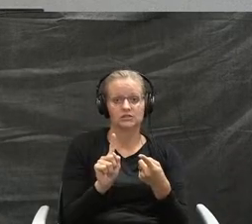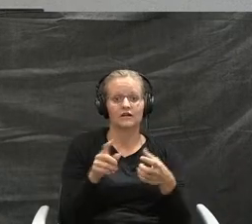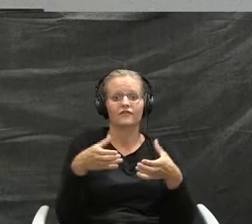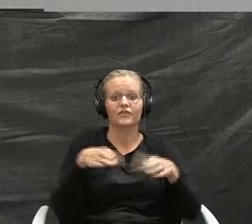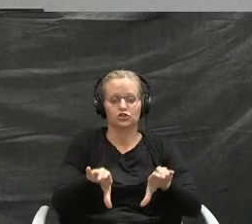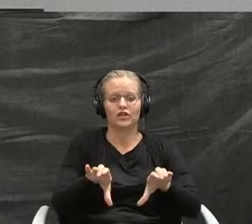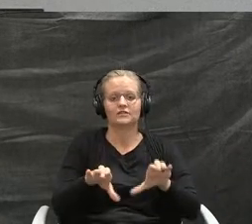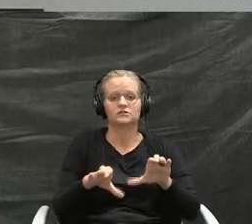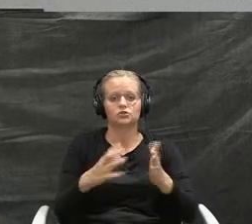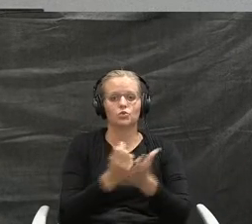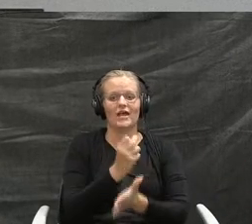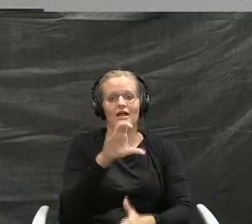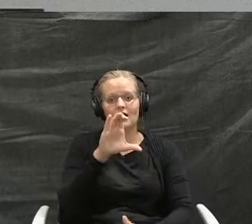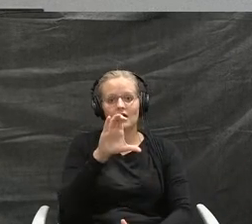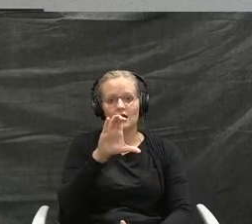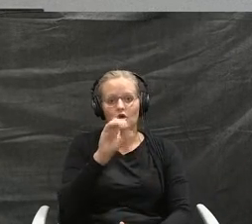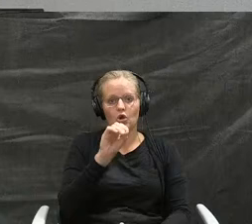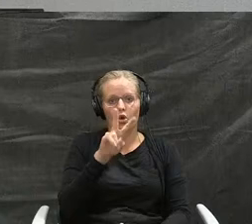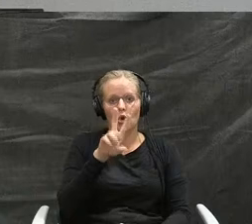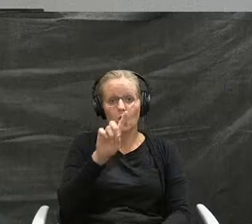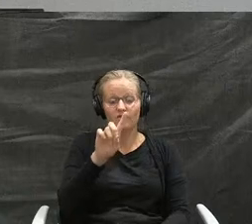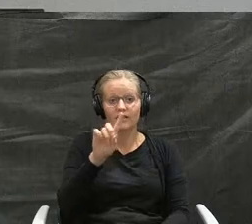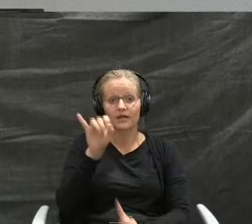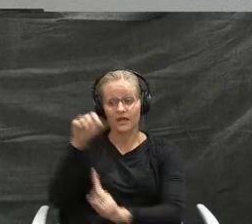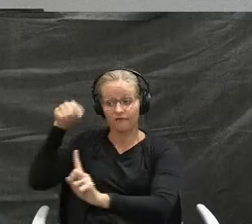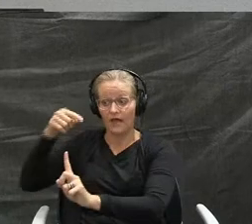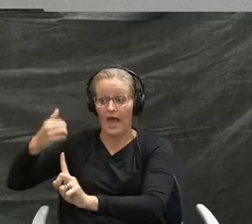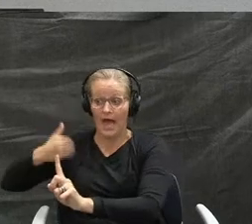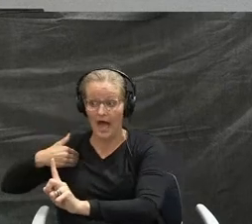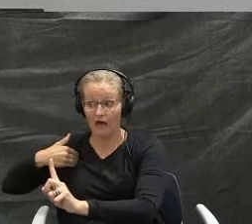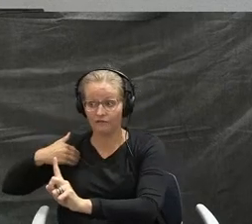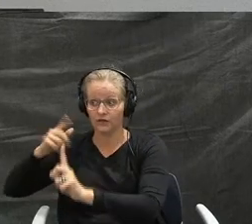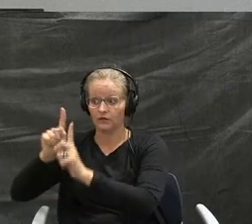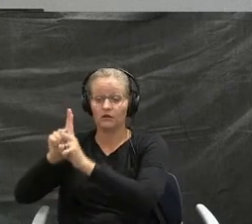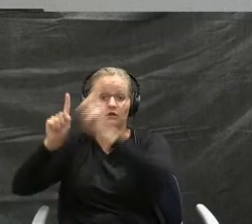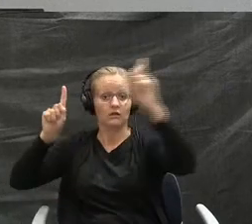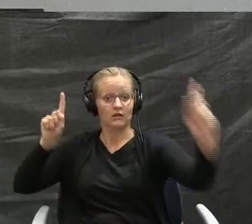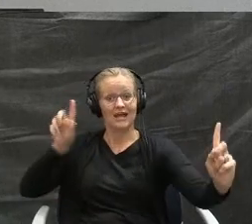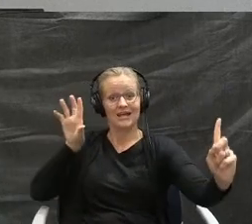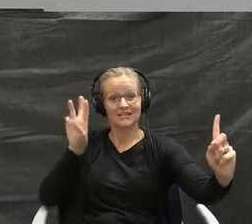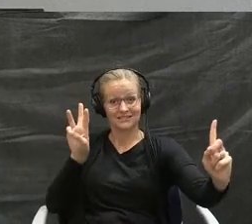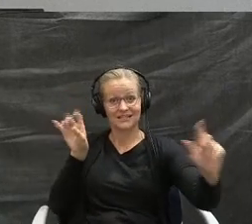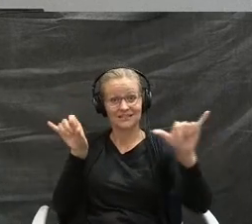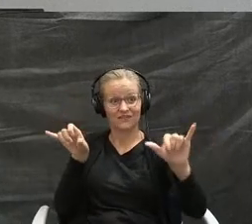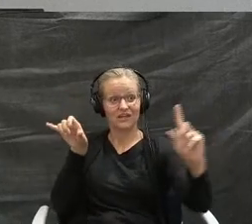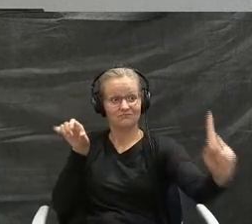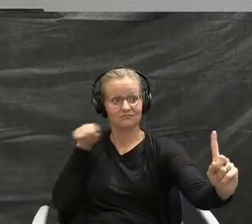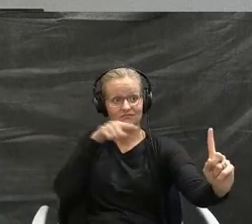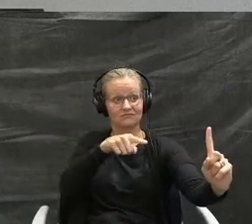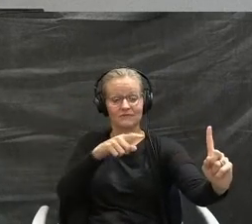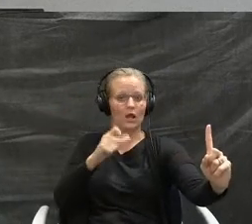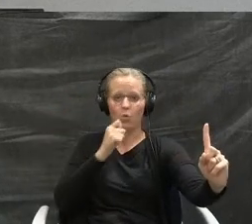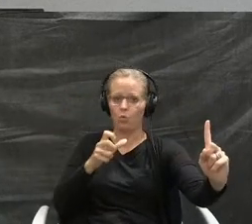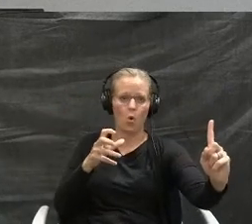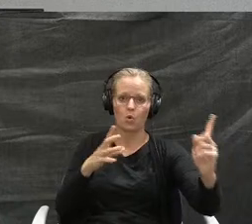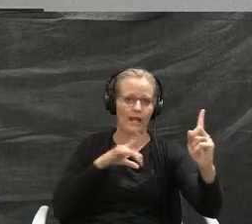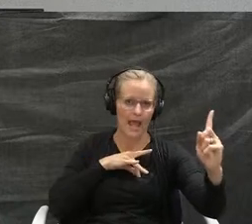more than six feet away. Some people seem to think that being in the same place as a